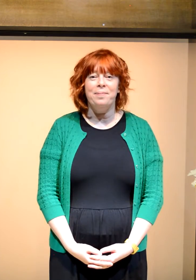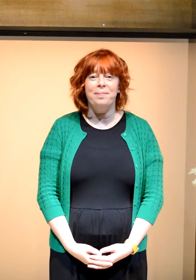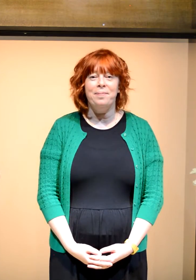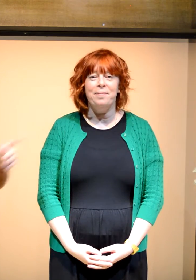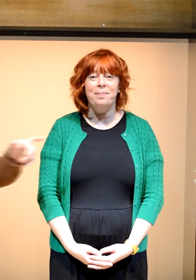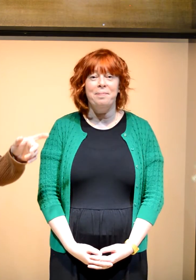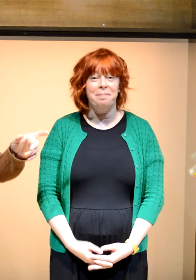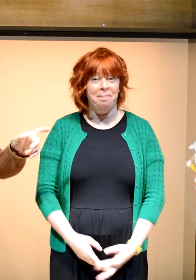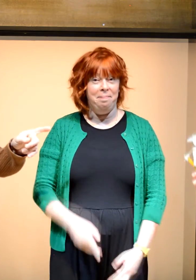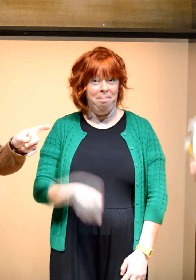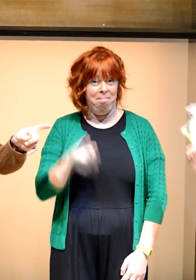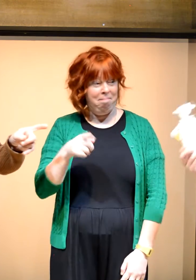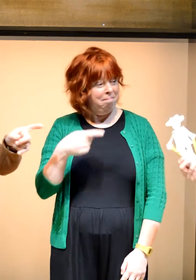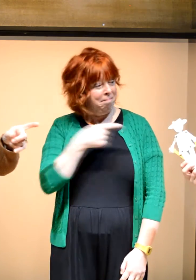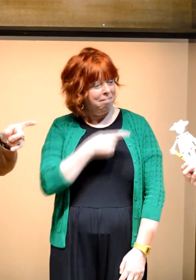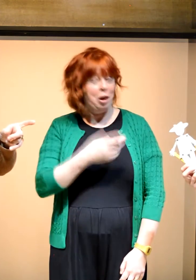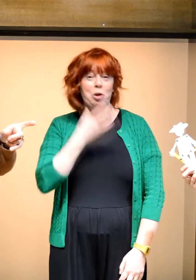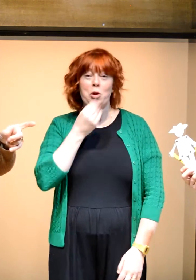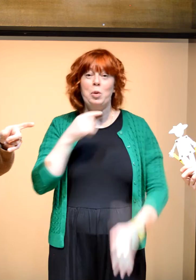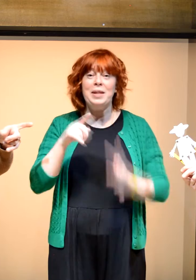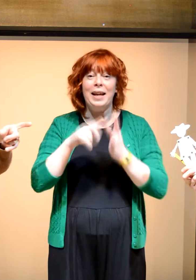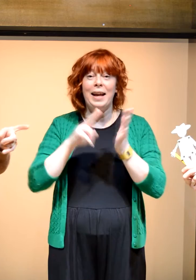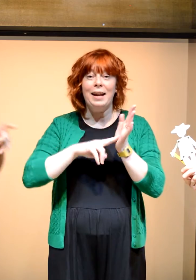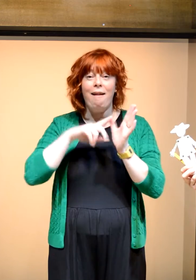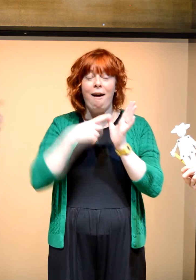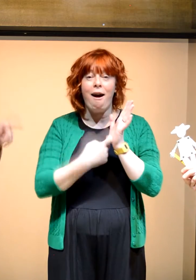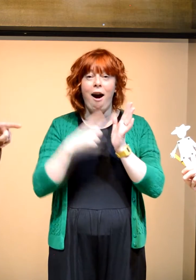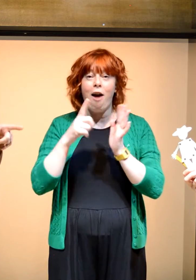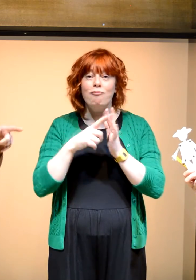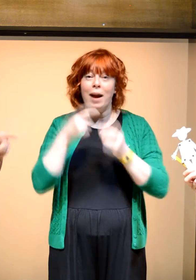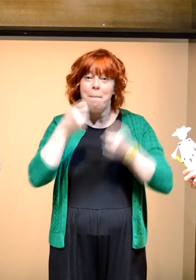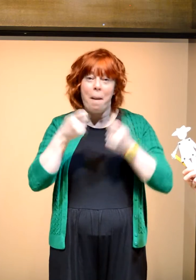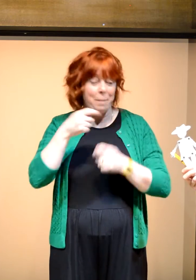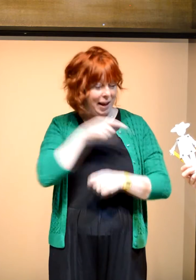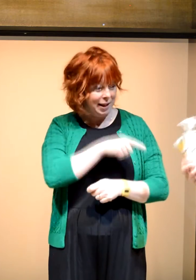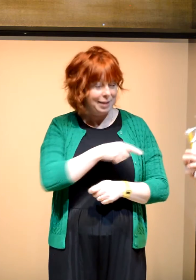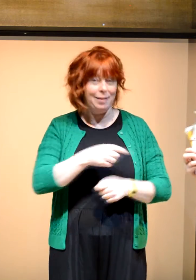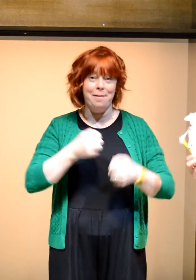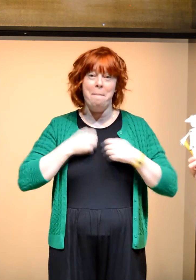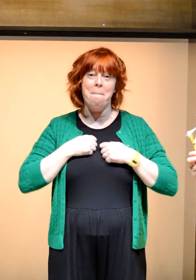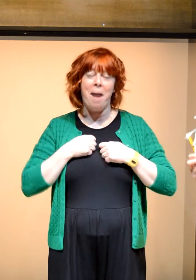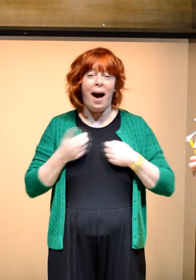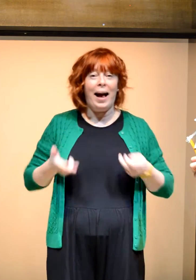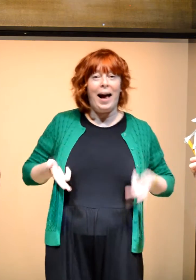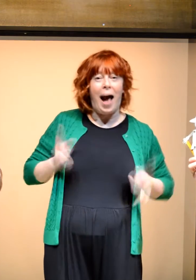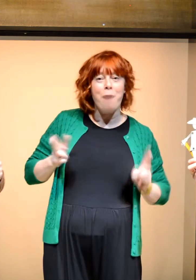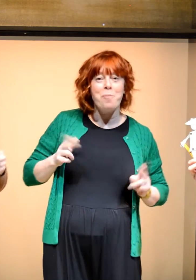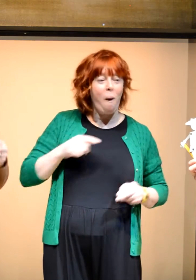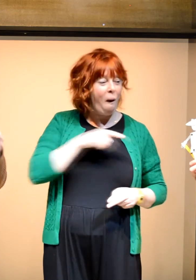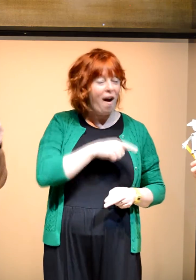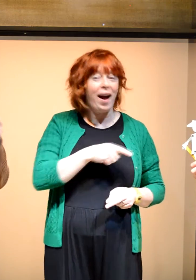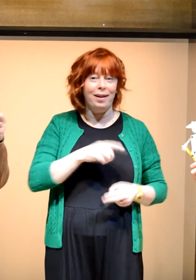We're going to use our Inari puppet, my cowboy that I've made and also we're going to use this